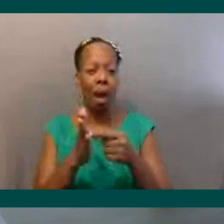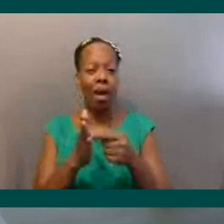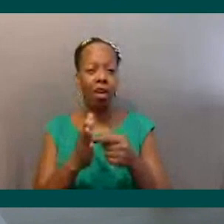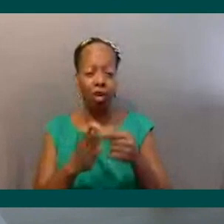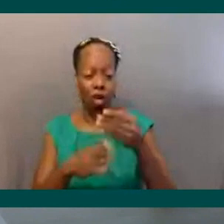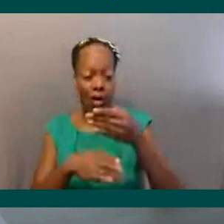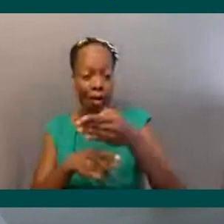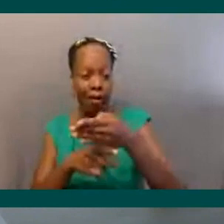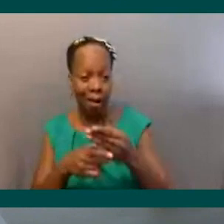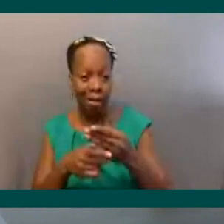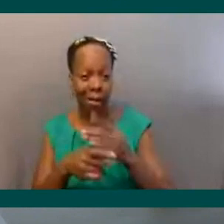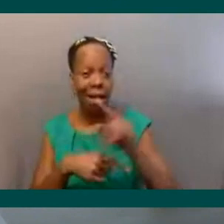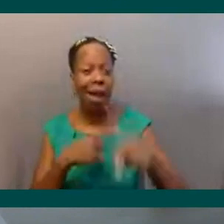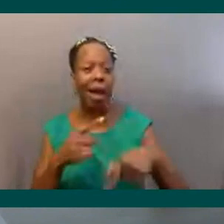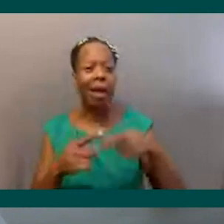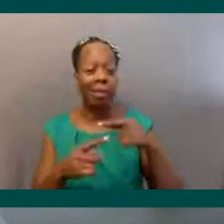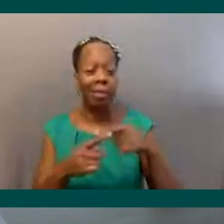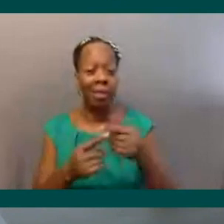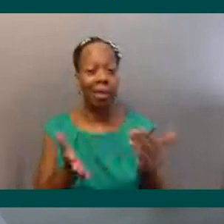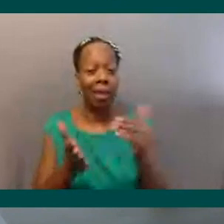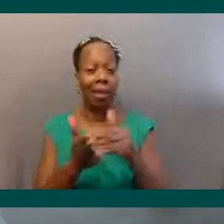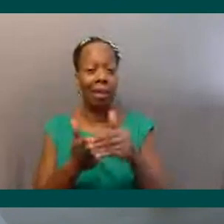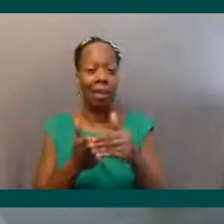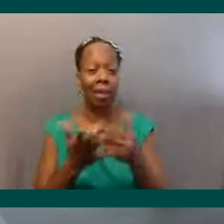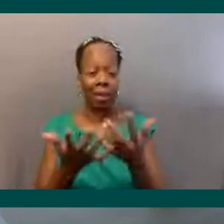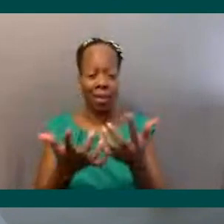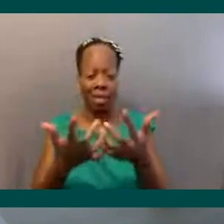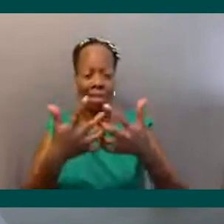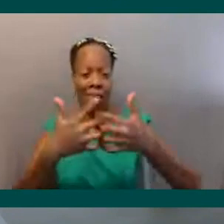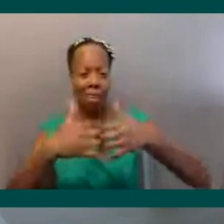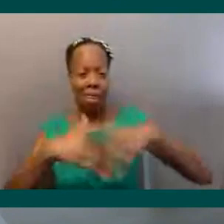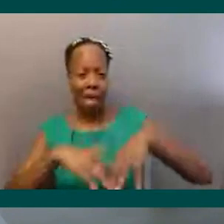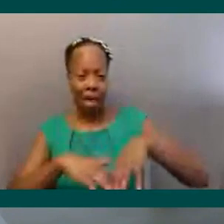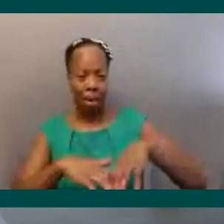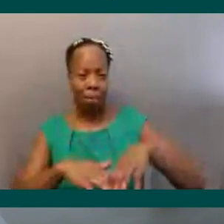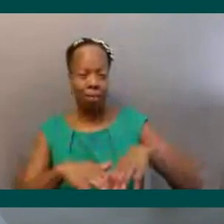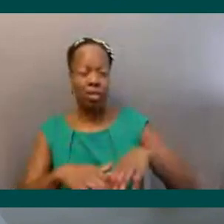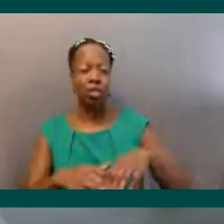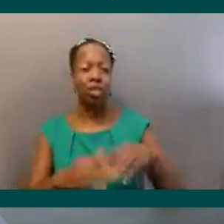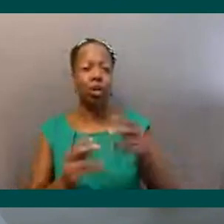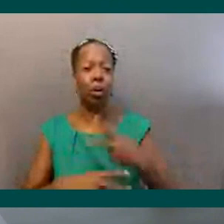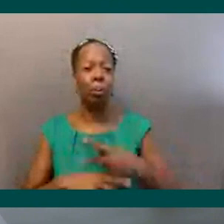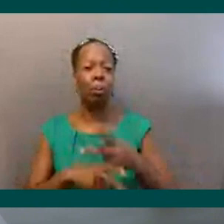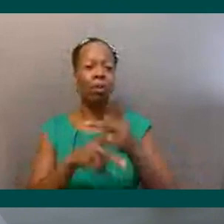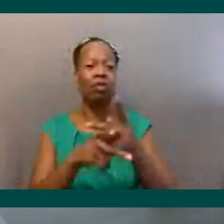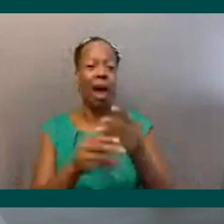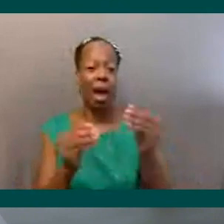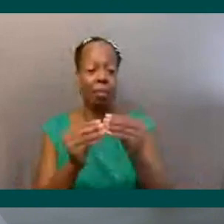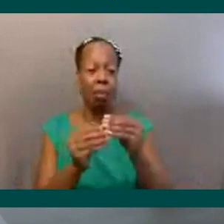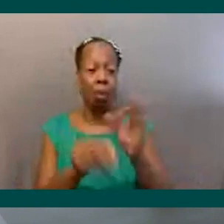Sometimes the joints can displace you, we've discussed this a little bit with the hip, and if they hip start to come out of place,